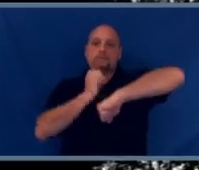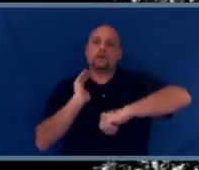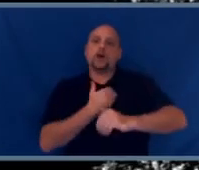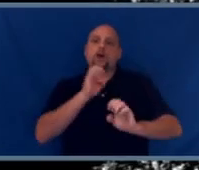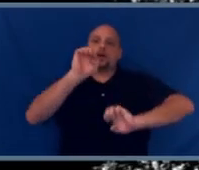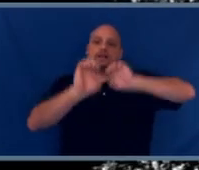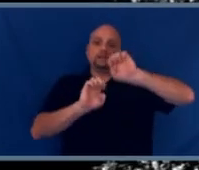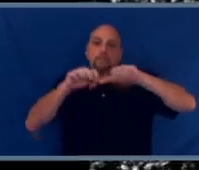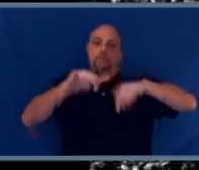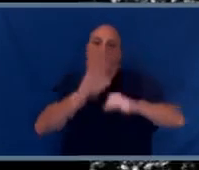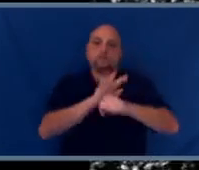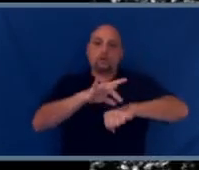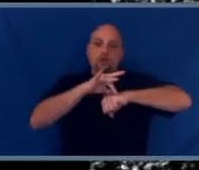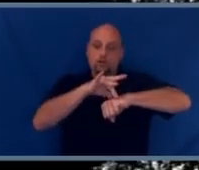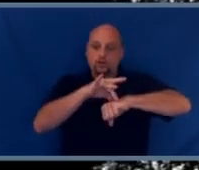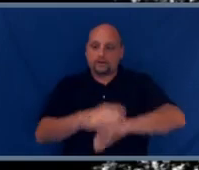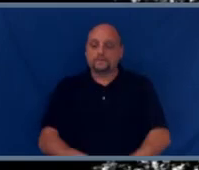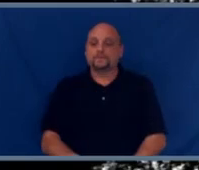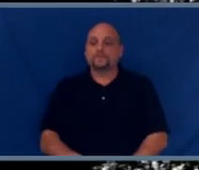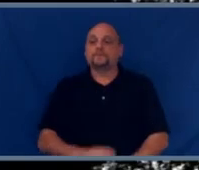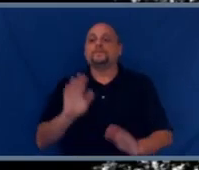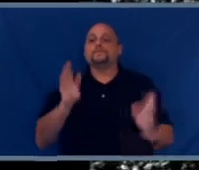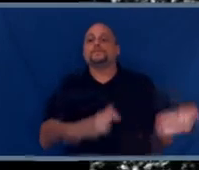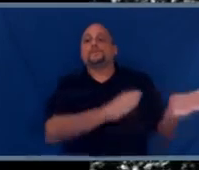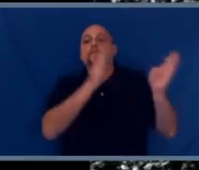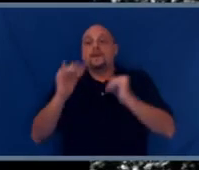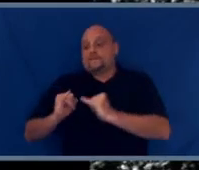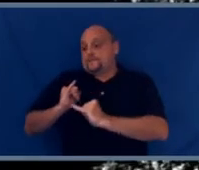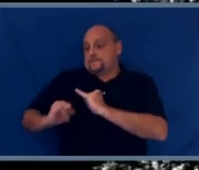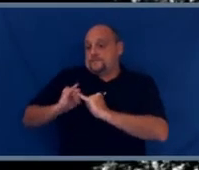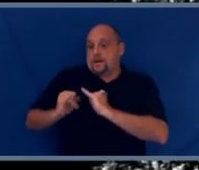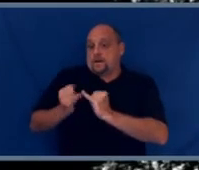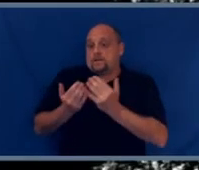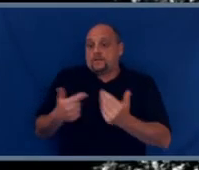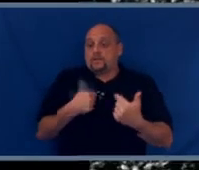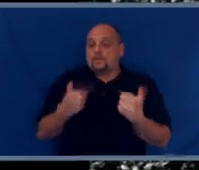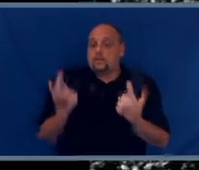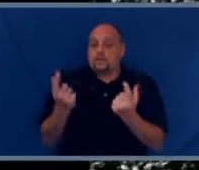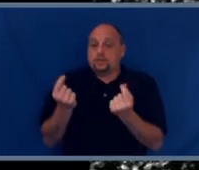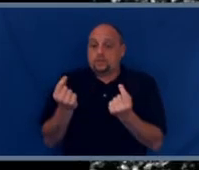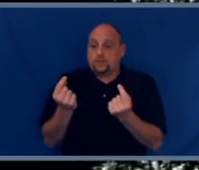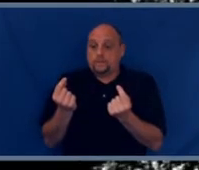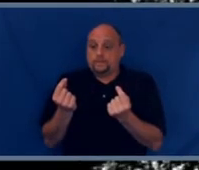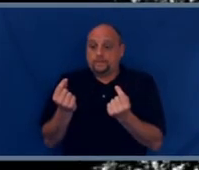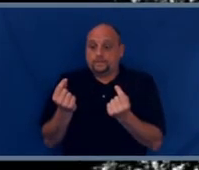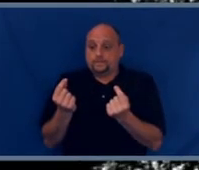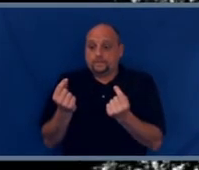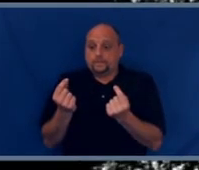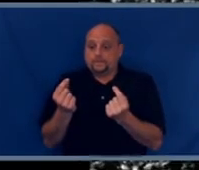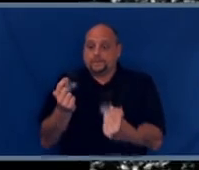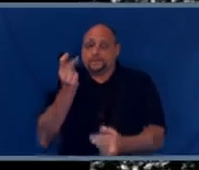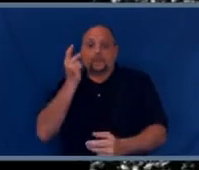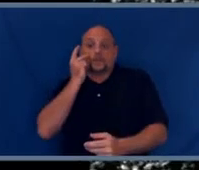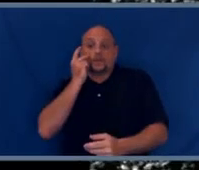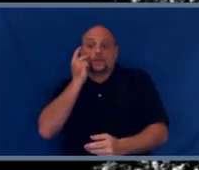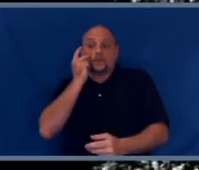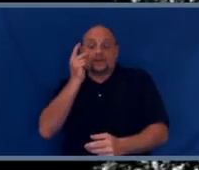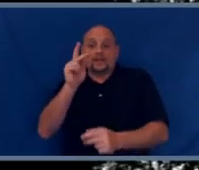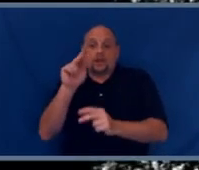THAT WE HAVE DONE. WE ARE ASSESSING THE ARM IN THE IMAGES THAT WE PACK AWAY TO MAKE